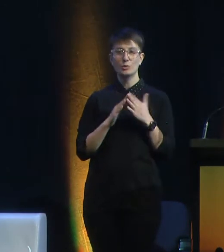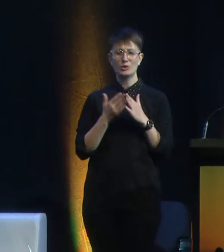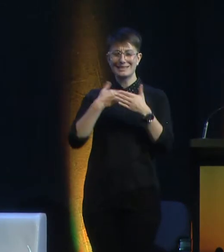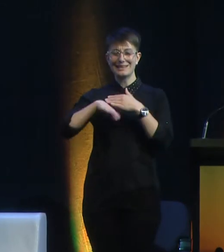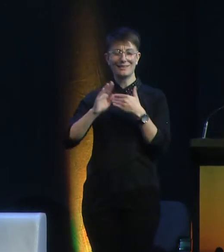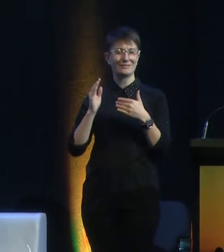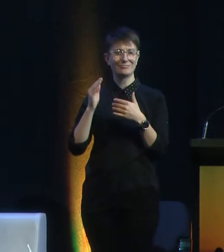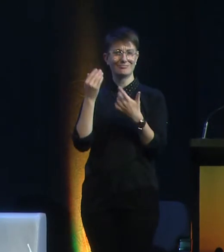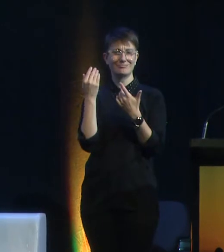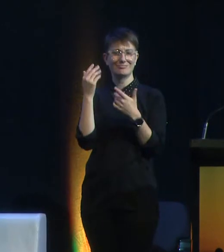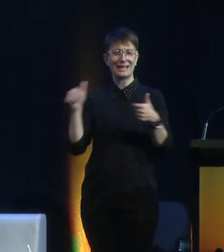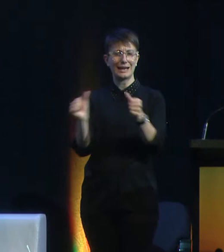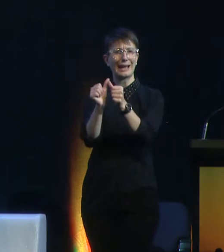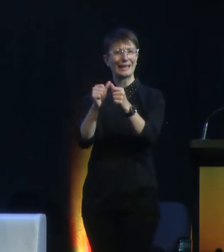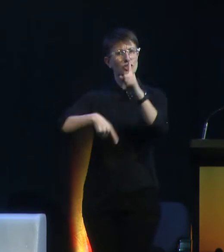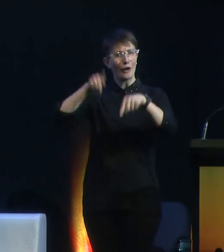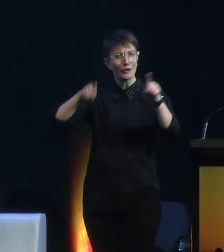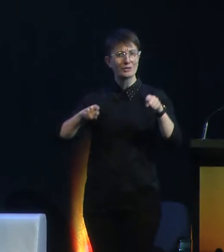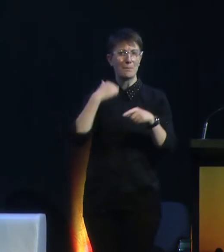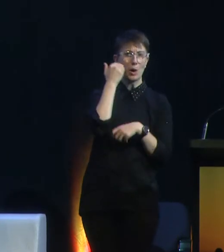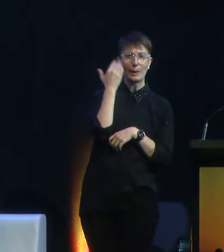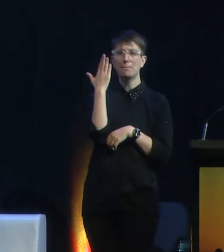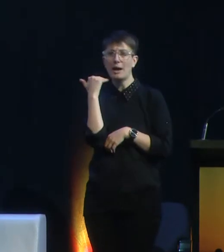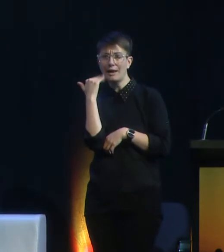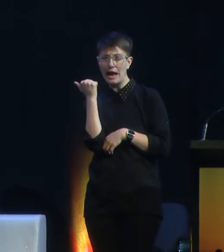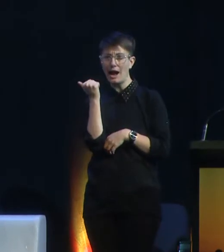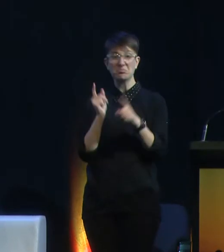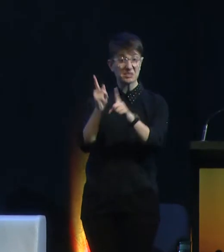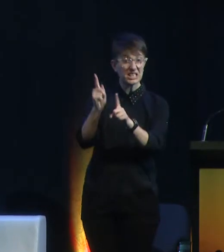Māori, we’re Pākehā, we're urban, we’re rural, there's even a bit of a line between